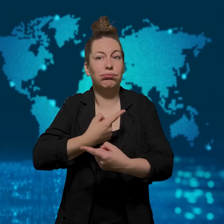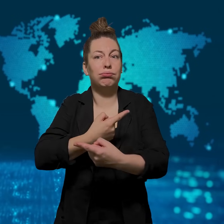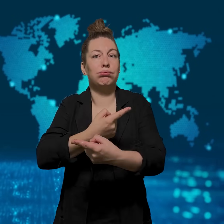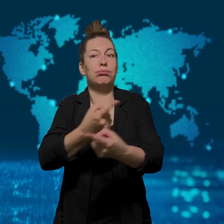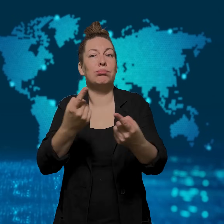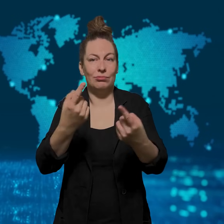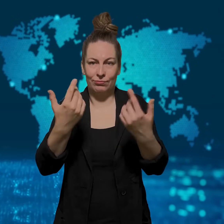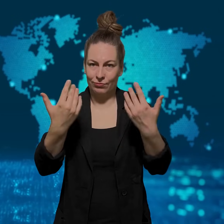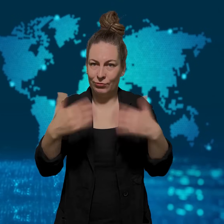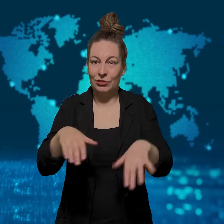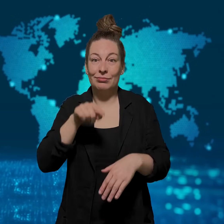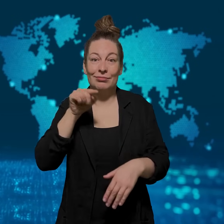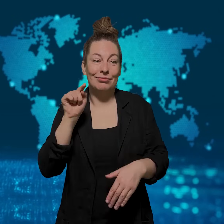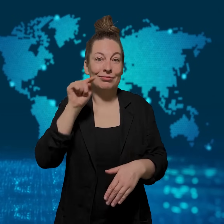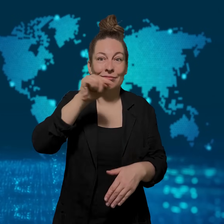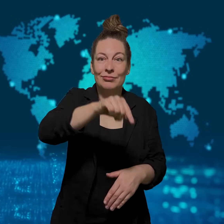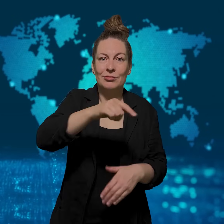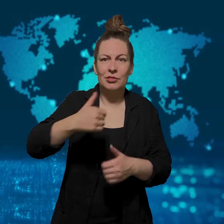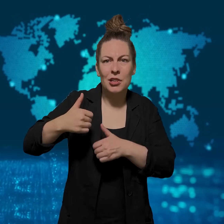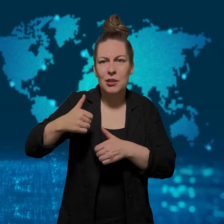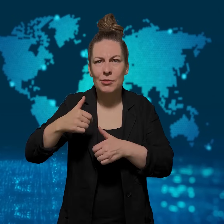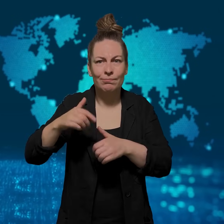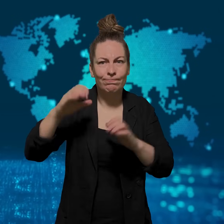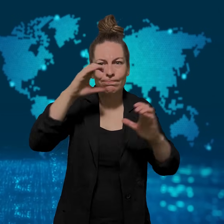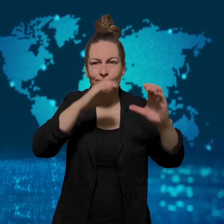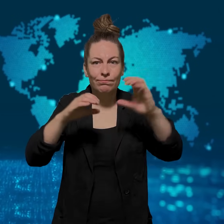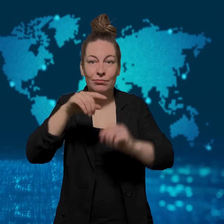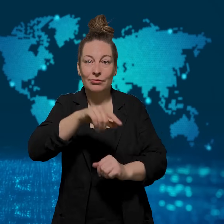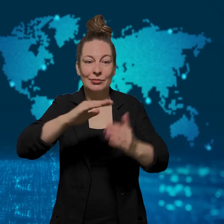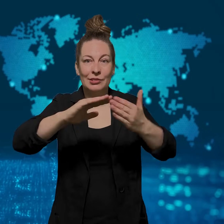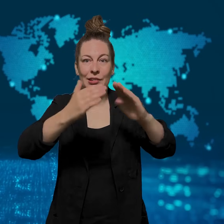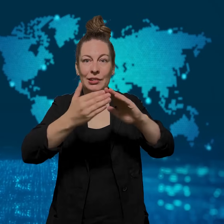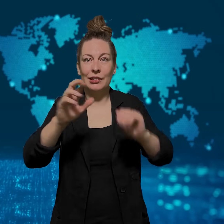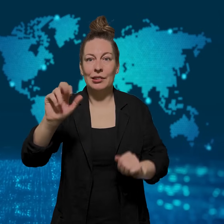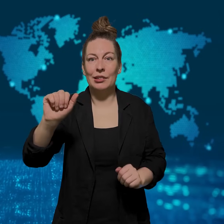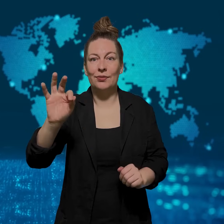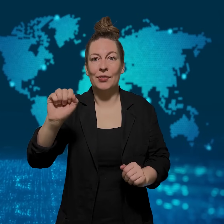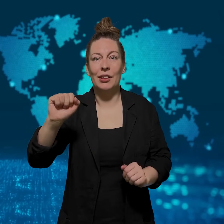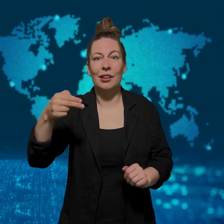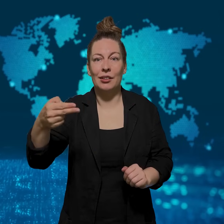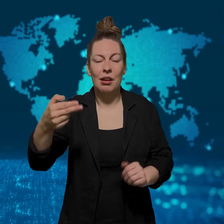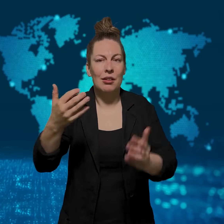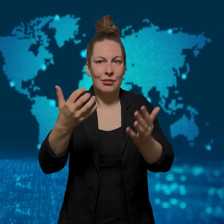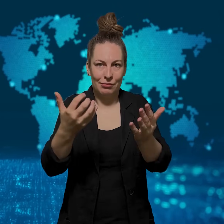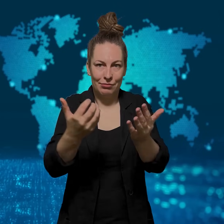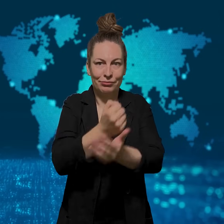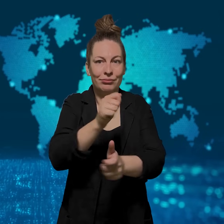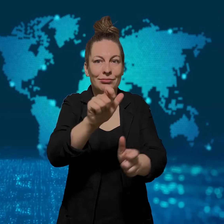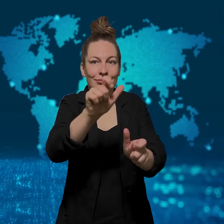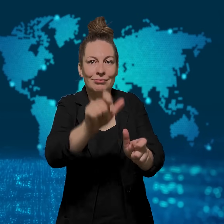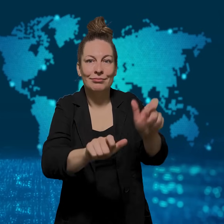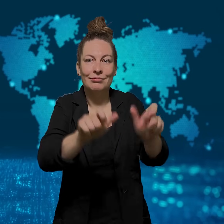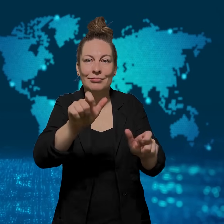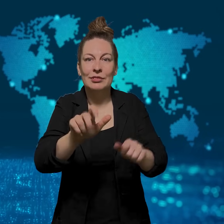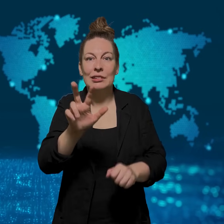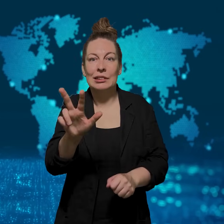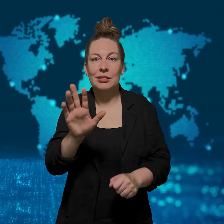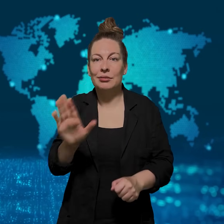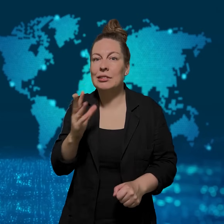Israeli hostages from Rafah.